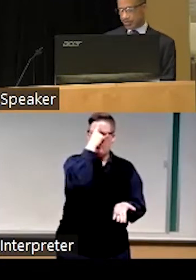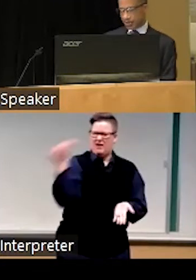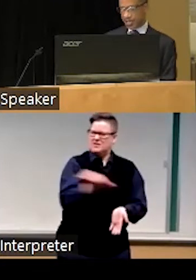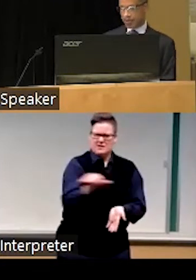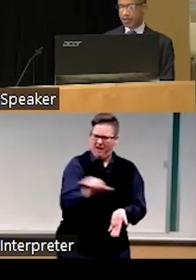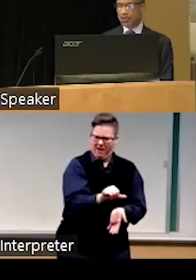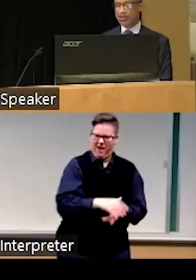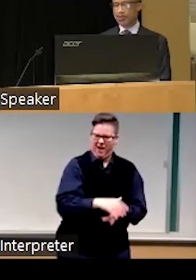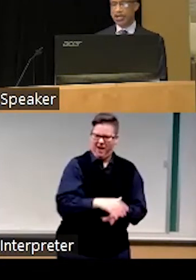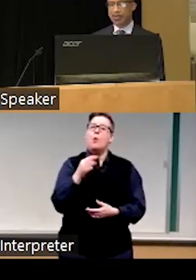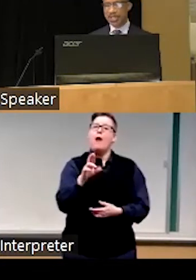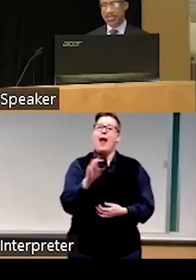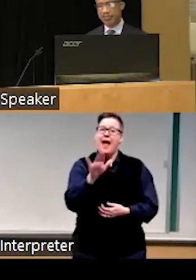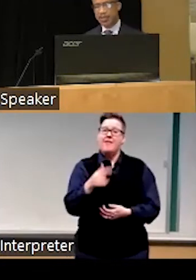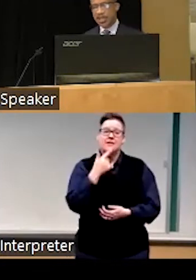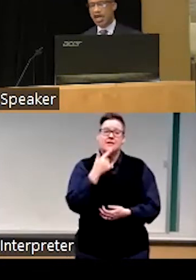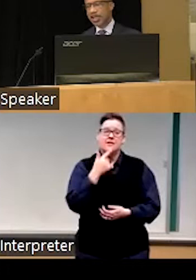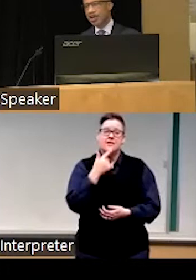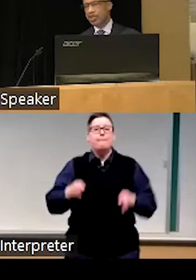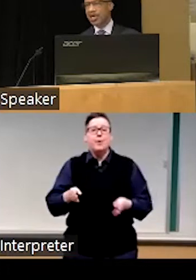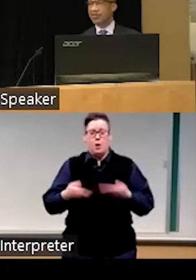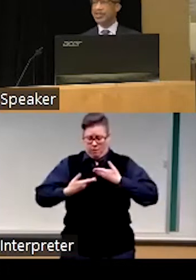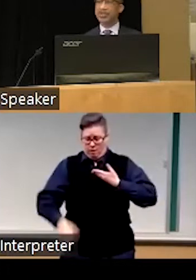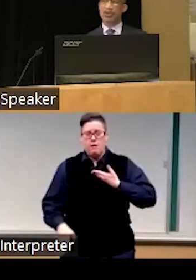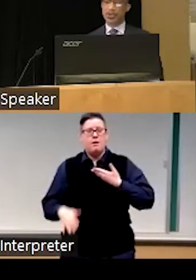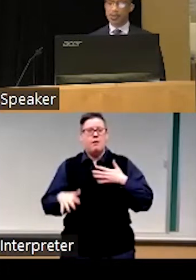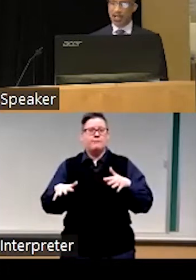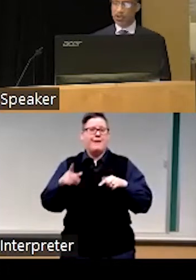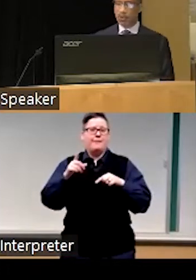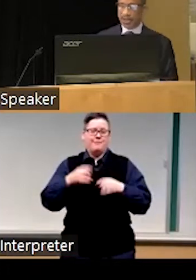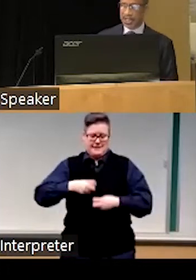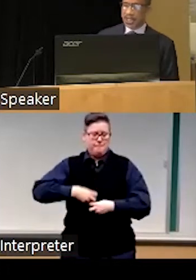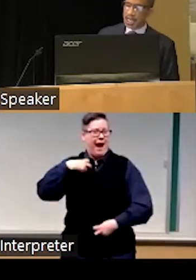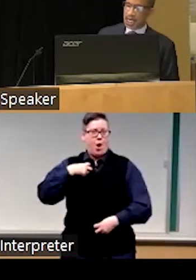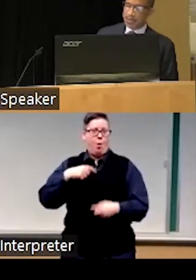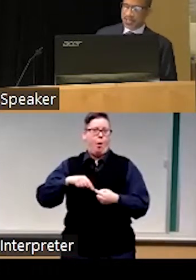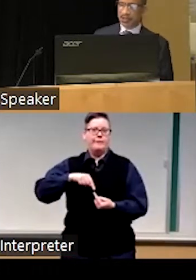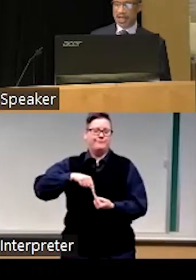he uses for example the person with paraplegia can recover even though their spinal cord still